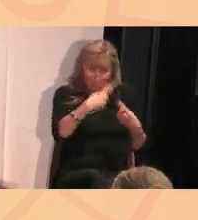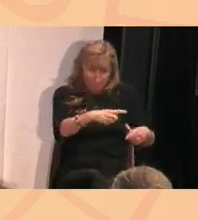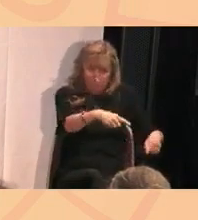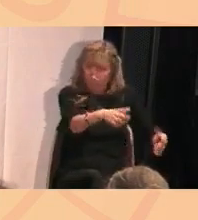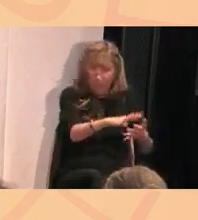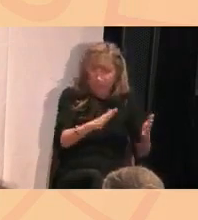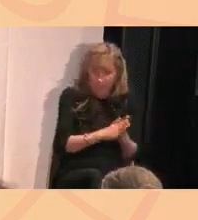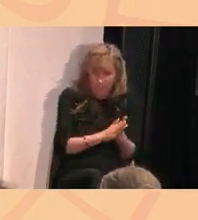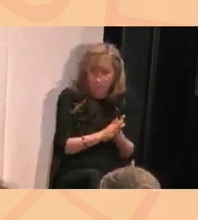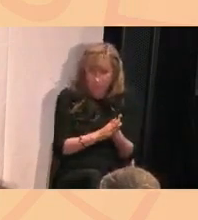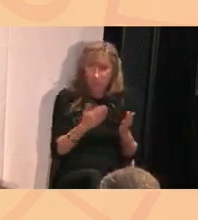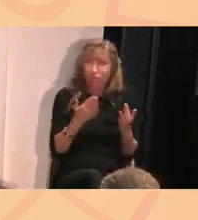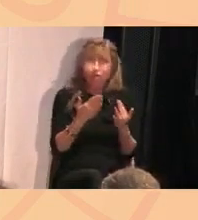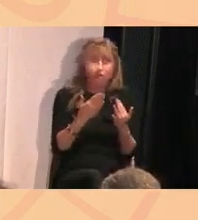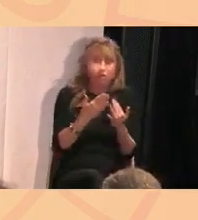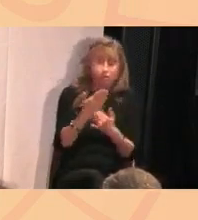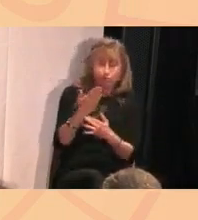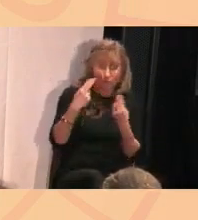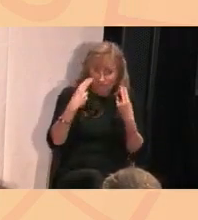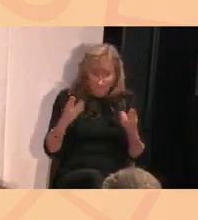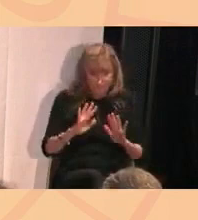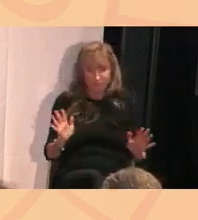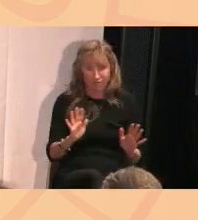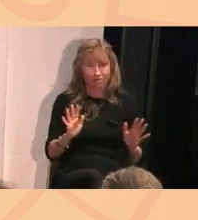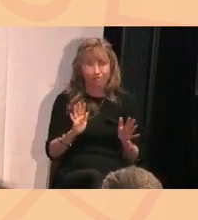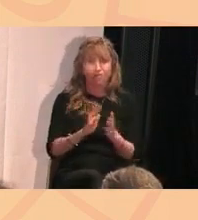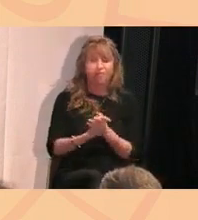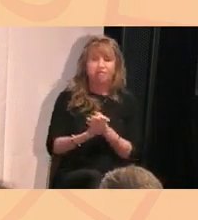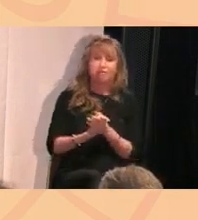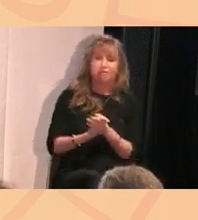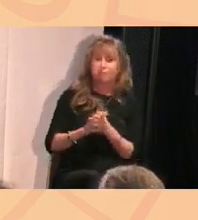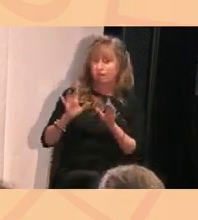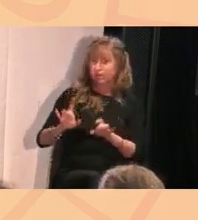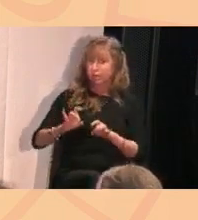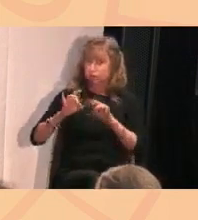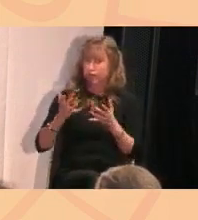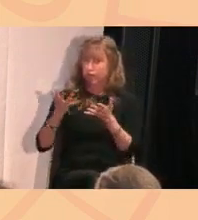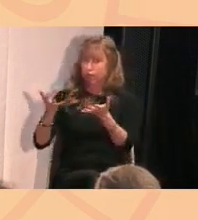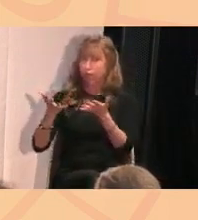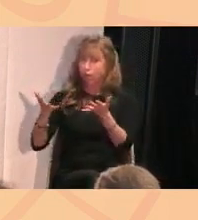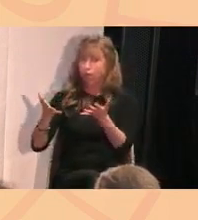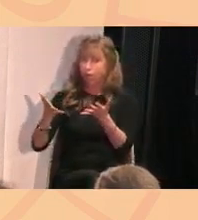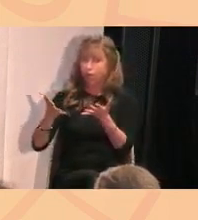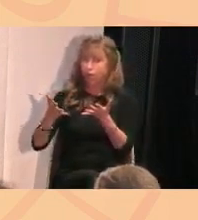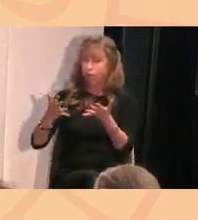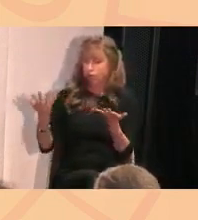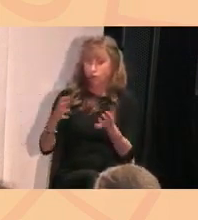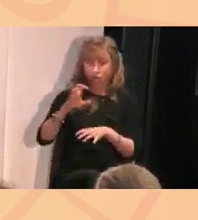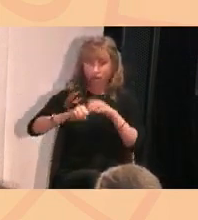The Rainbow Serpent killed all the hundreds of thousands of people. Or something killed all these hundreds of thousands of people.